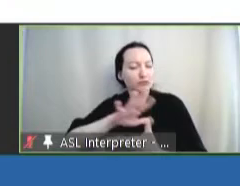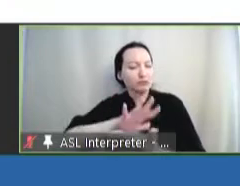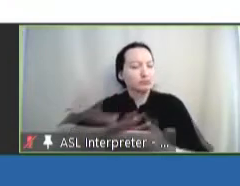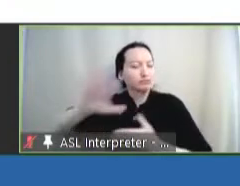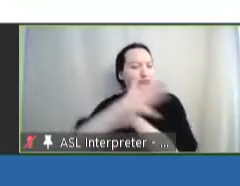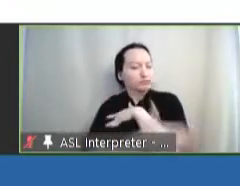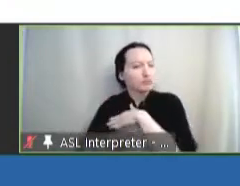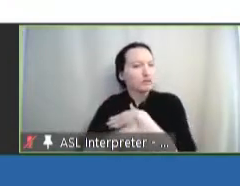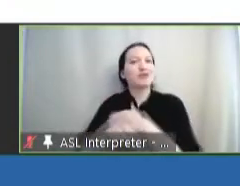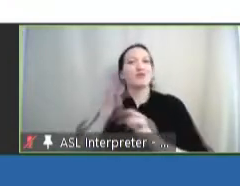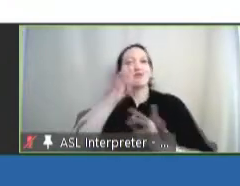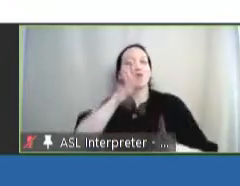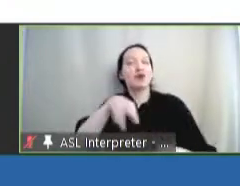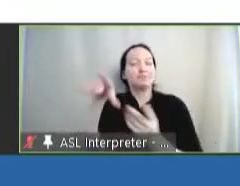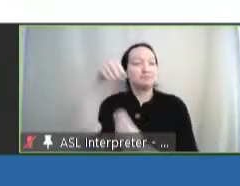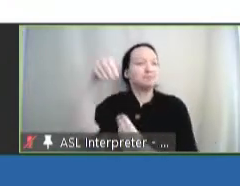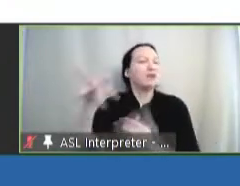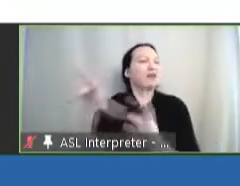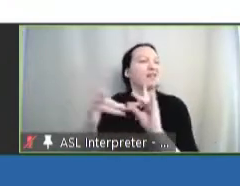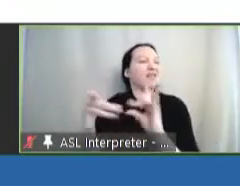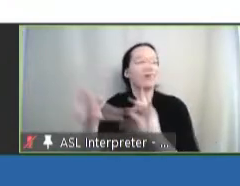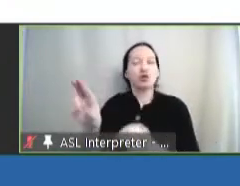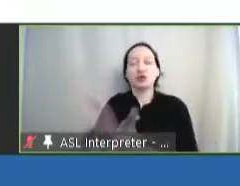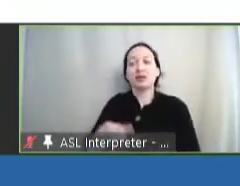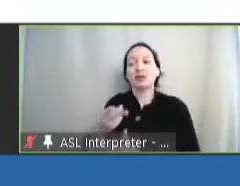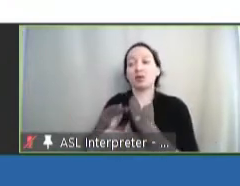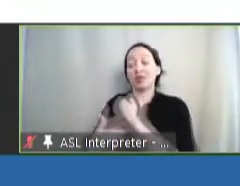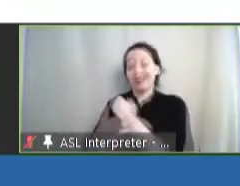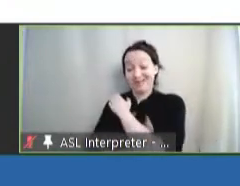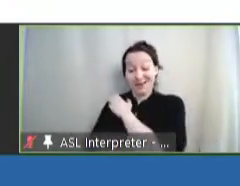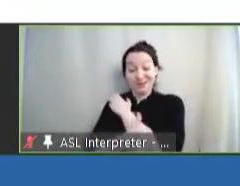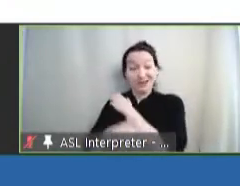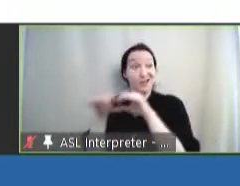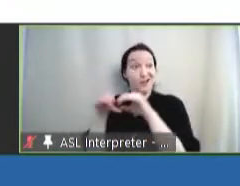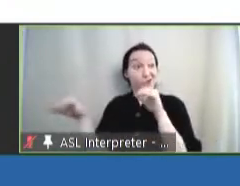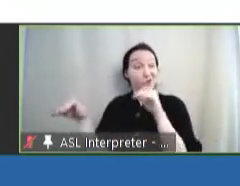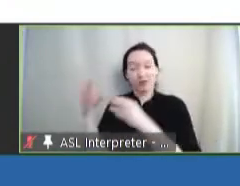that you'll hear about shortly, use both the county-level vaccination data and then detailed